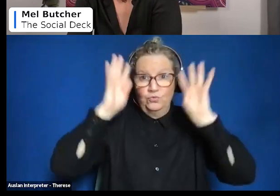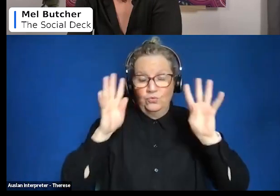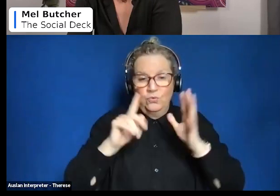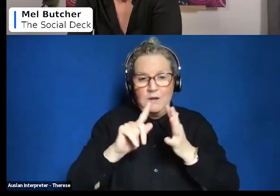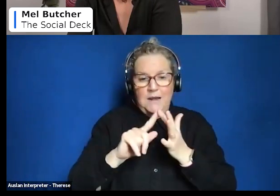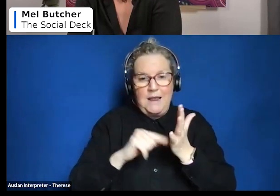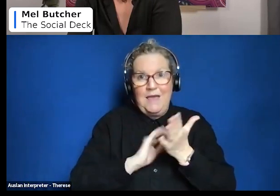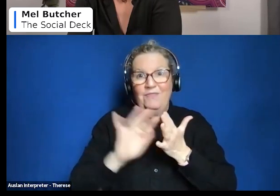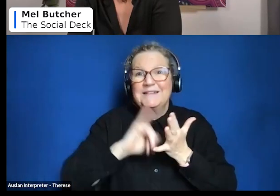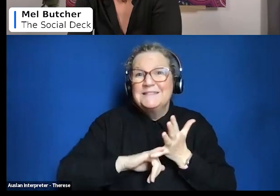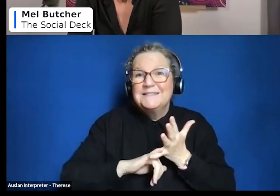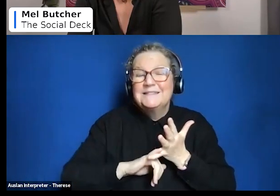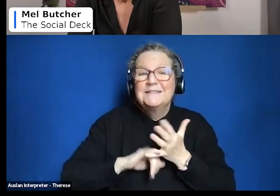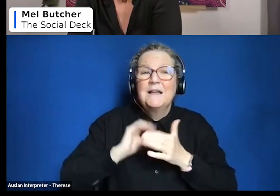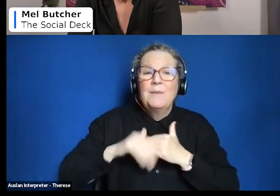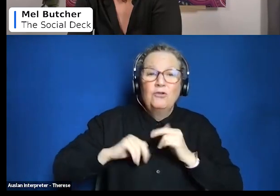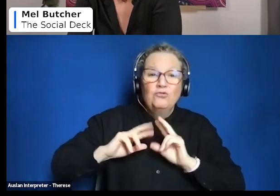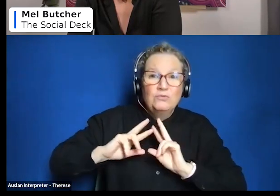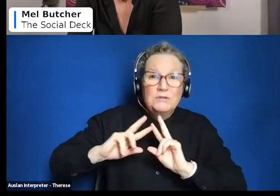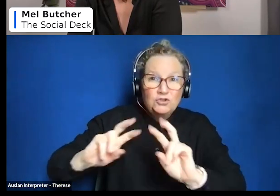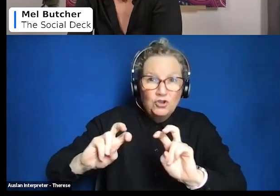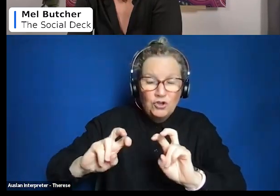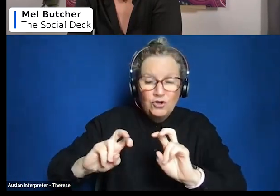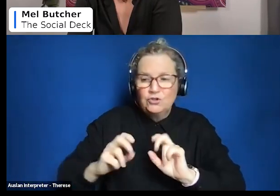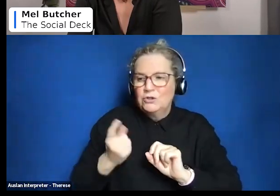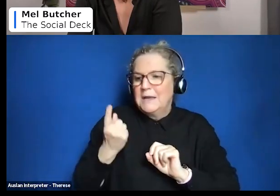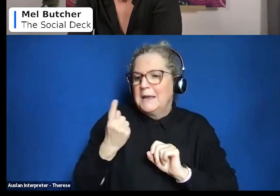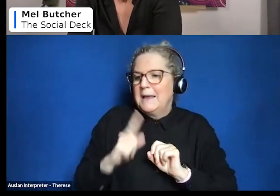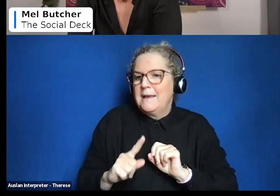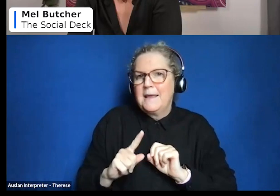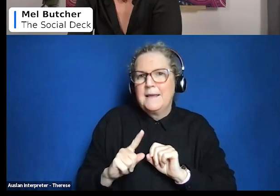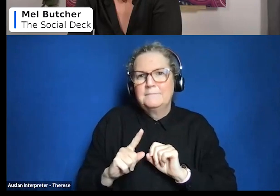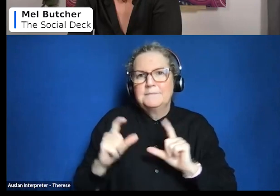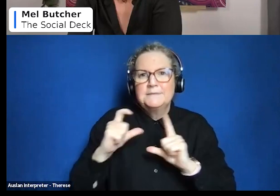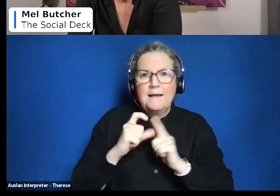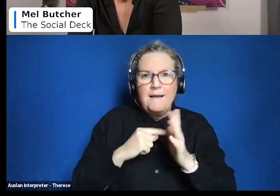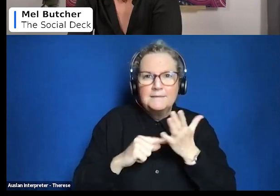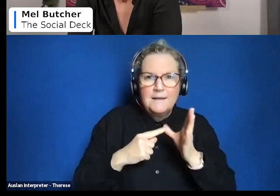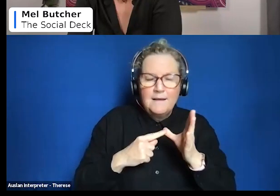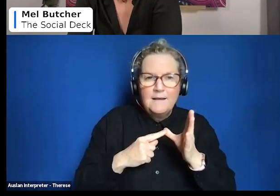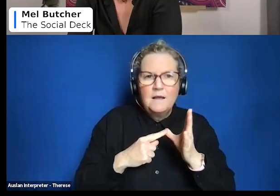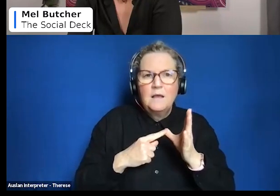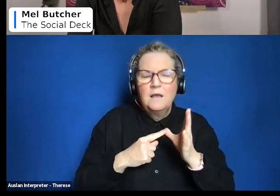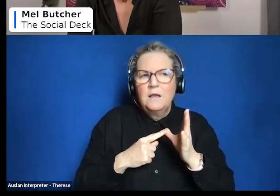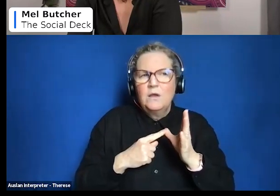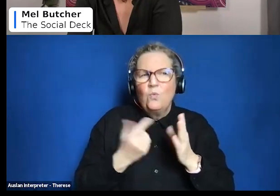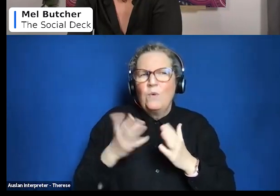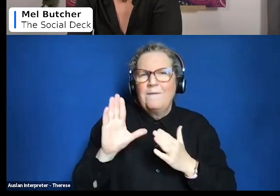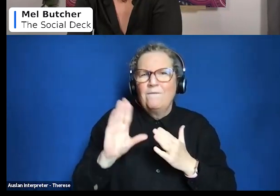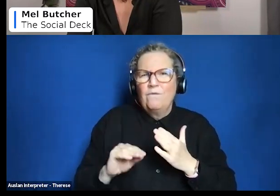in terms of research and and data, and it comes from a deeper understanding